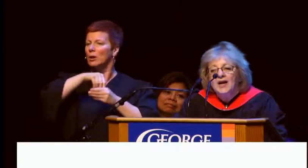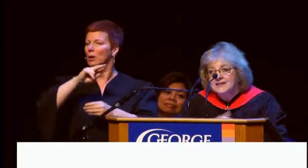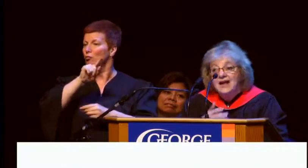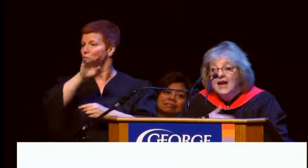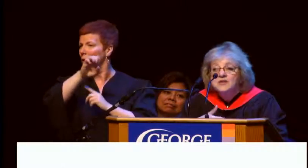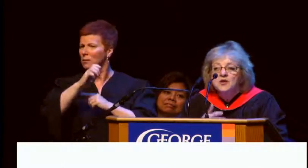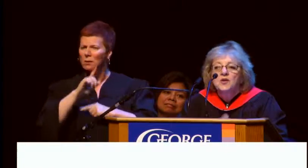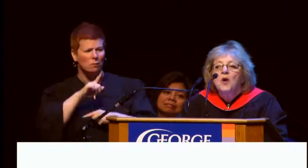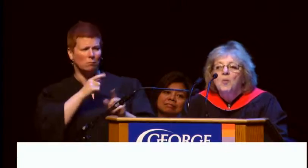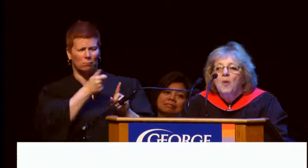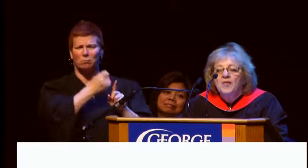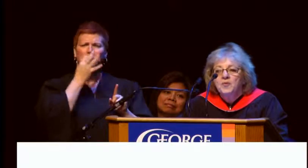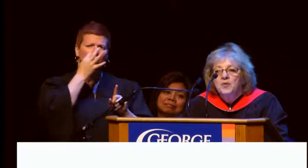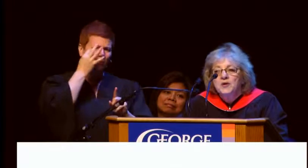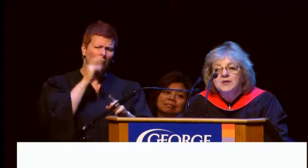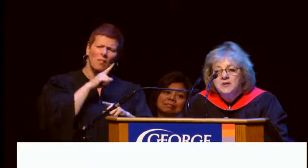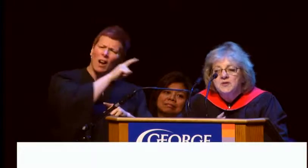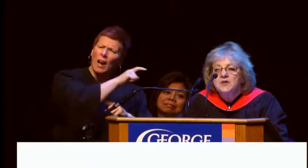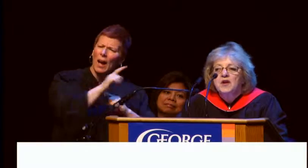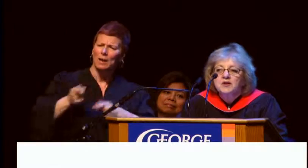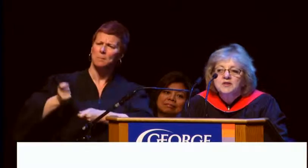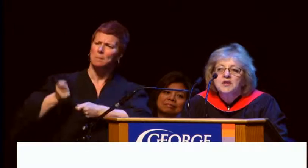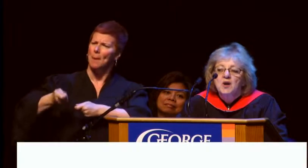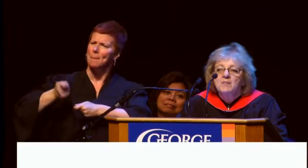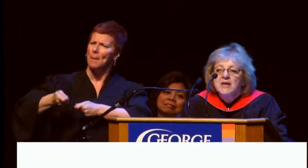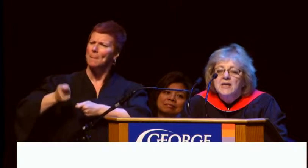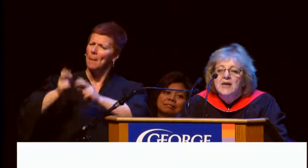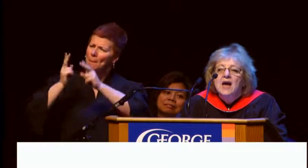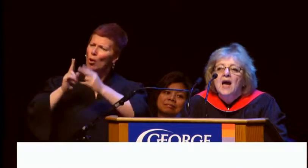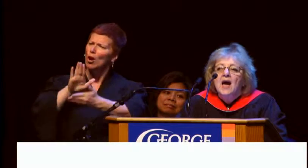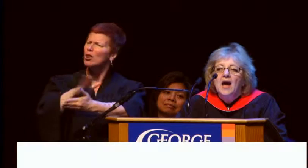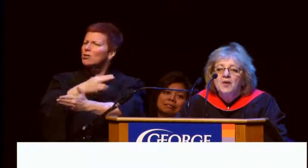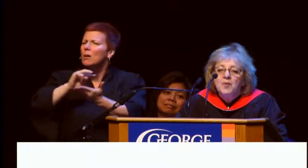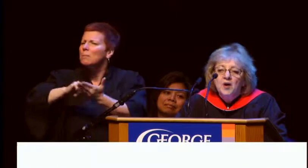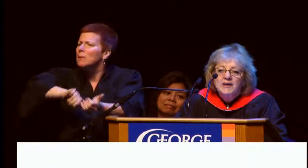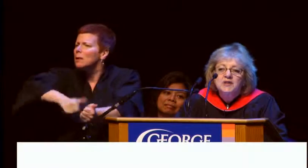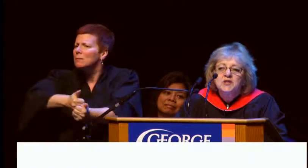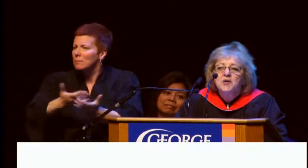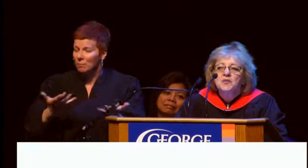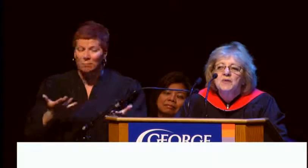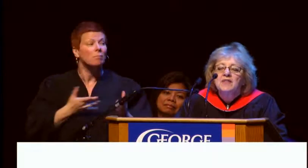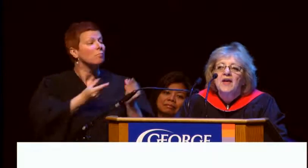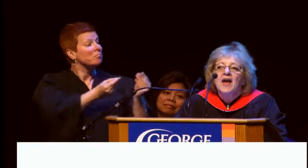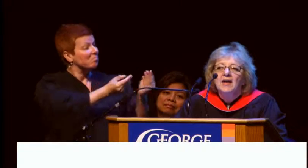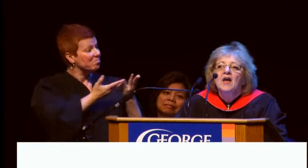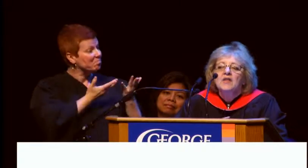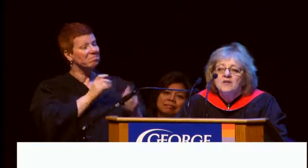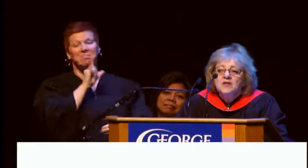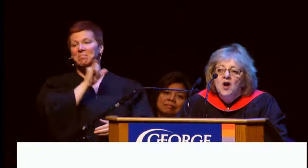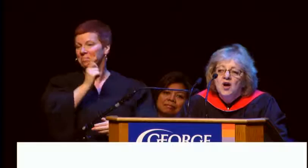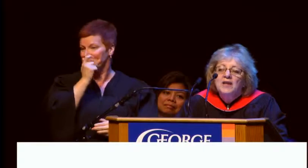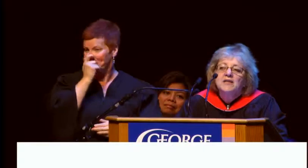I ASKED HER WHAT THE WORDS TO THE HONOUR SONG MEAN, AND PAULINE TOLD ME THAT THE SONG IS